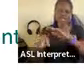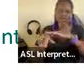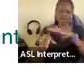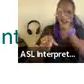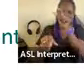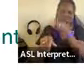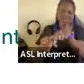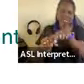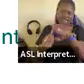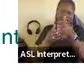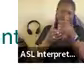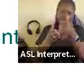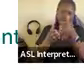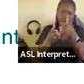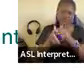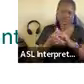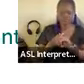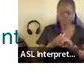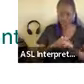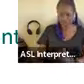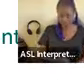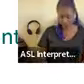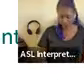What this means is that we have a lot of